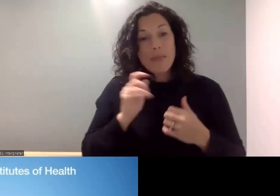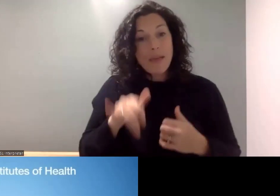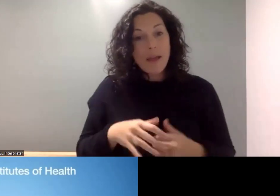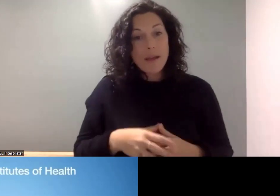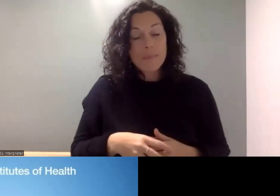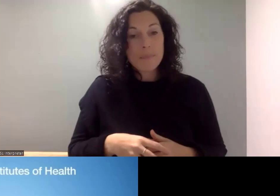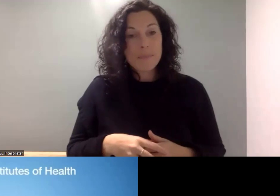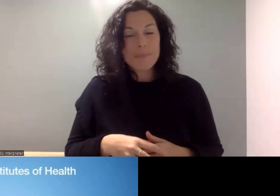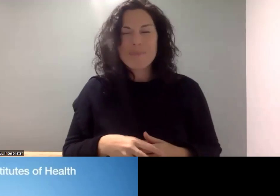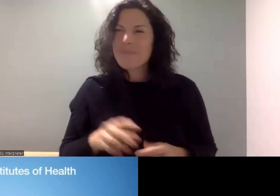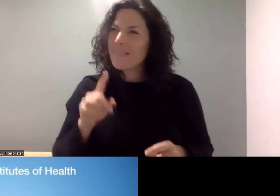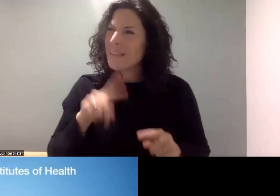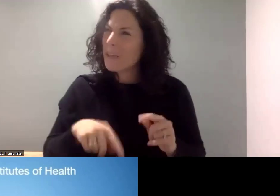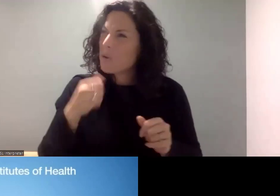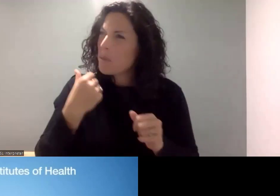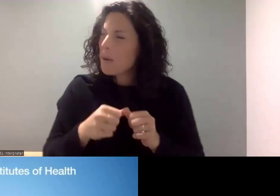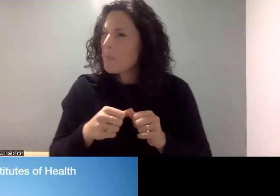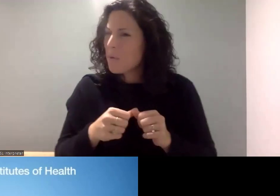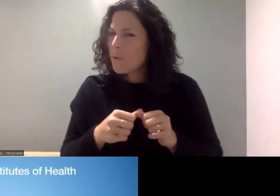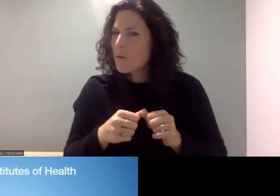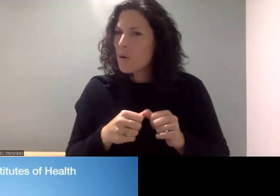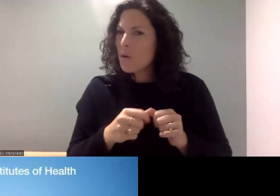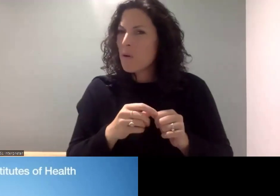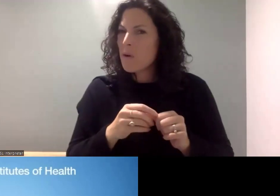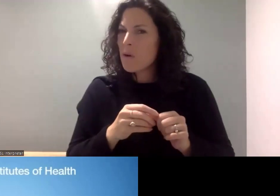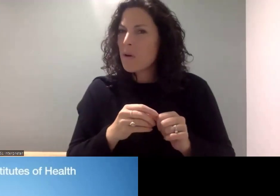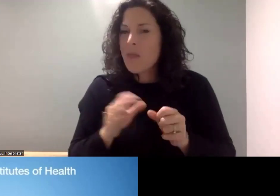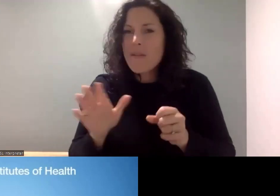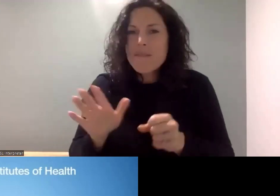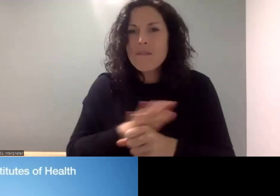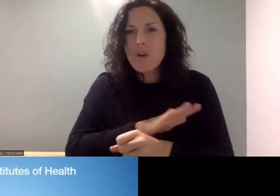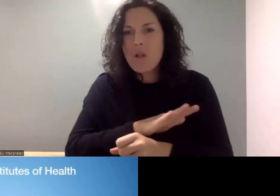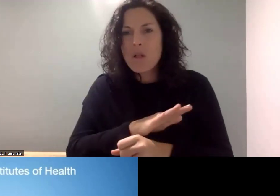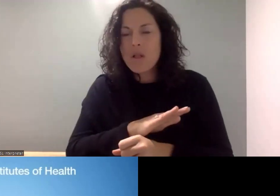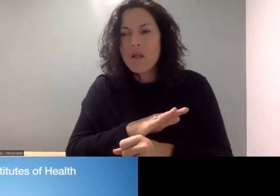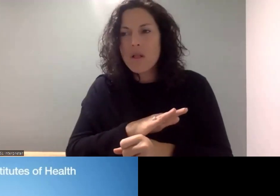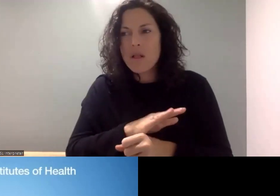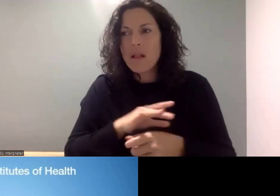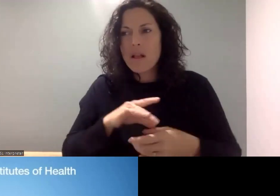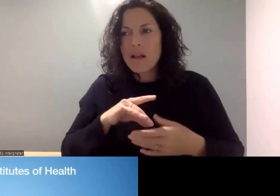I can't remember what the full context of the question is.